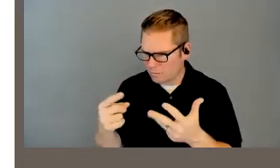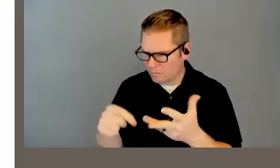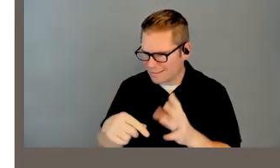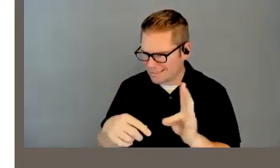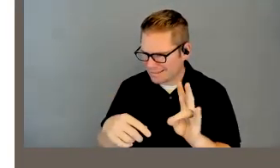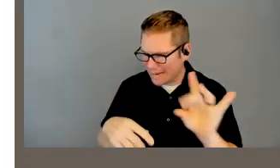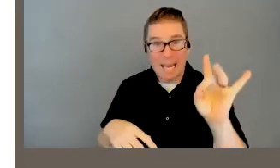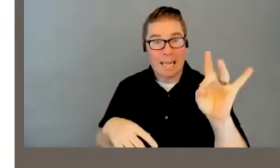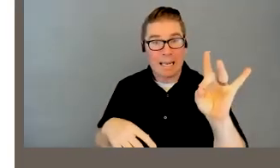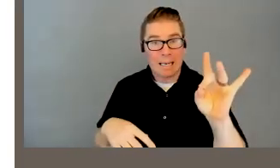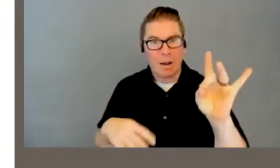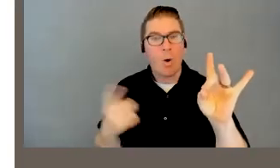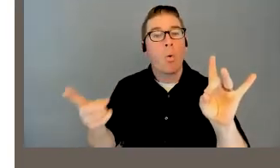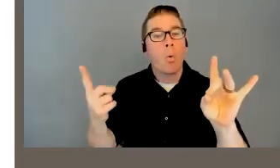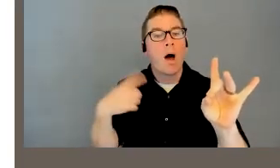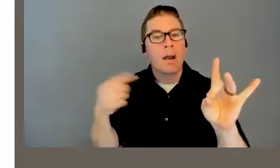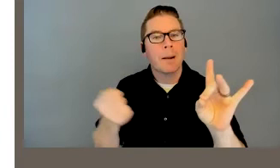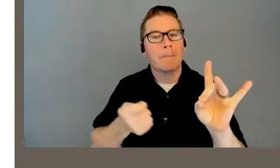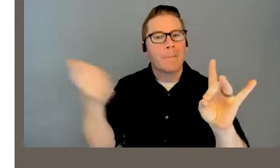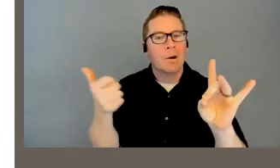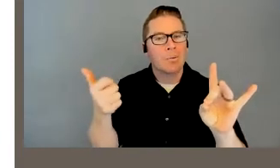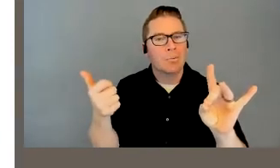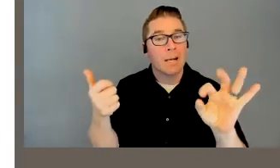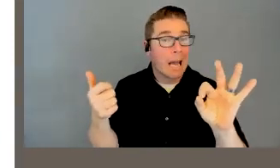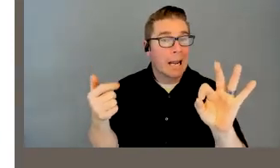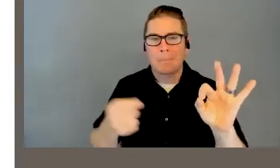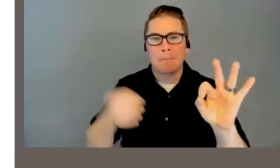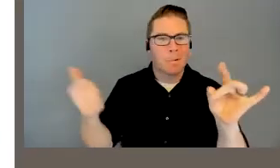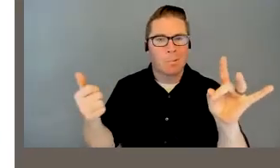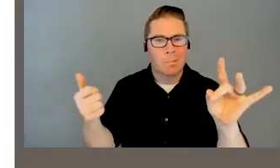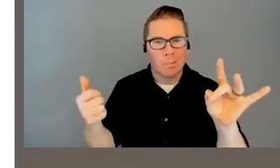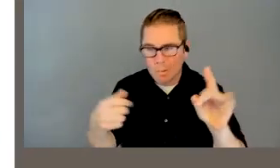I took one out so I would encourage you to read the article because I know Lydia's